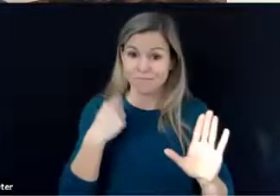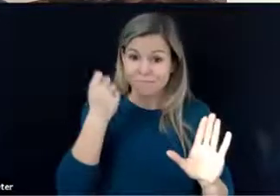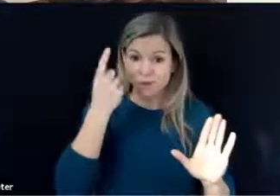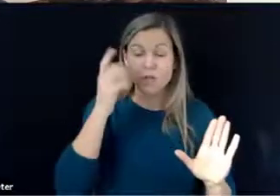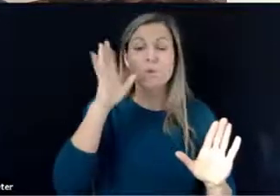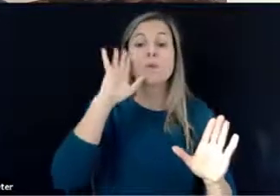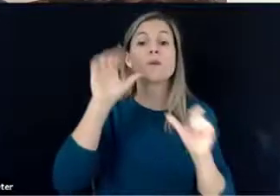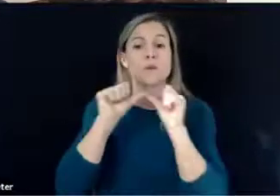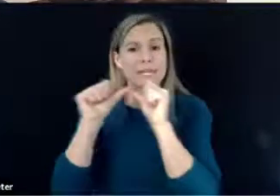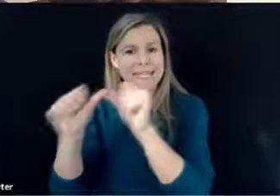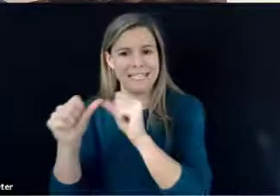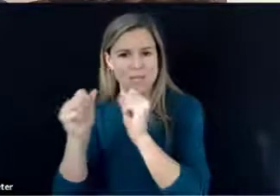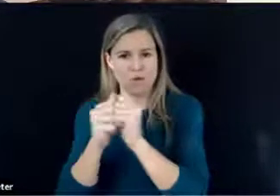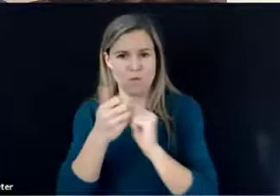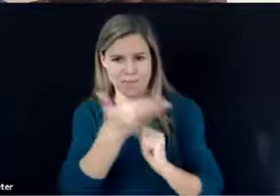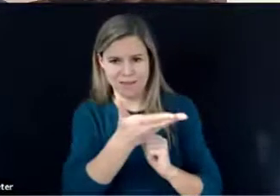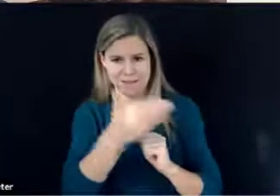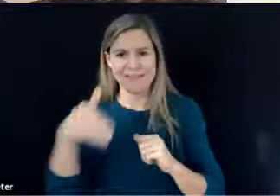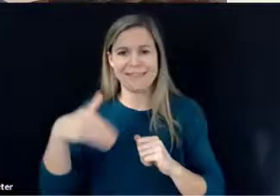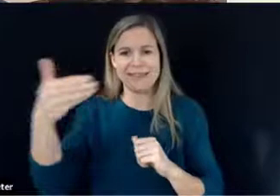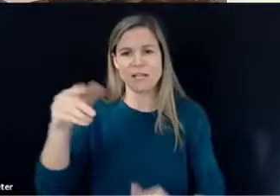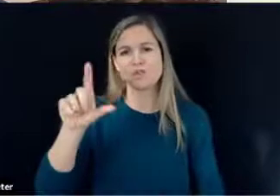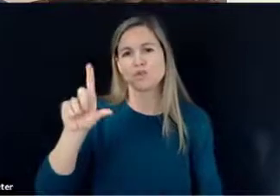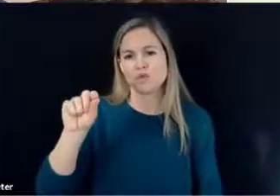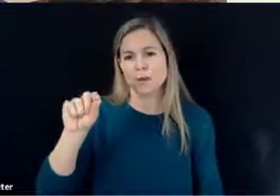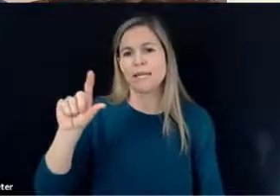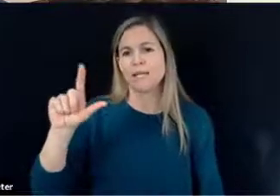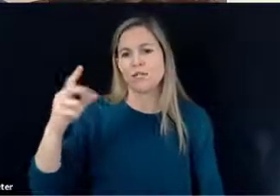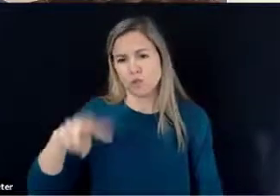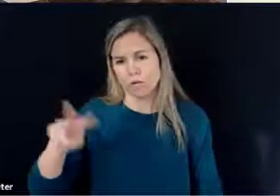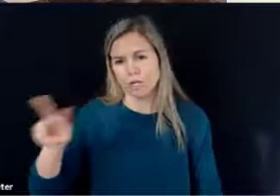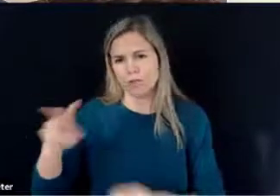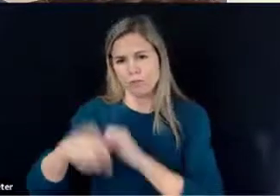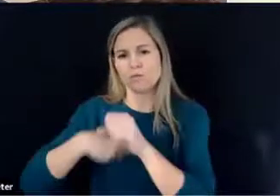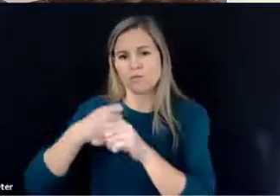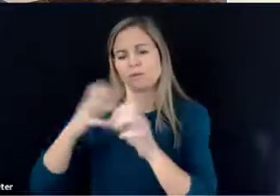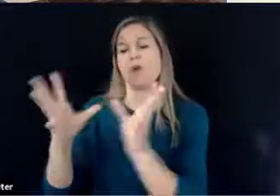So, last year in the epic year of 2020,